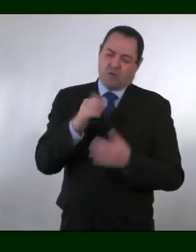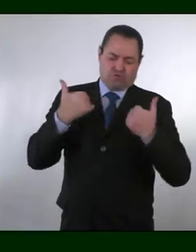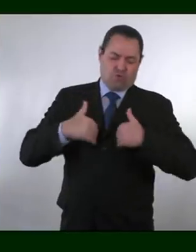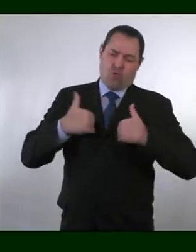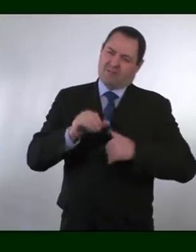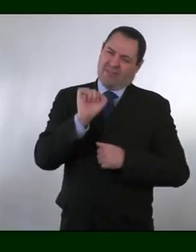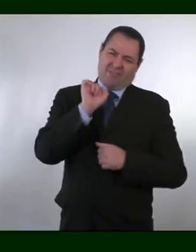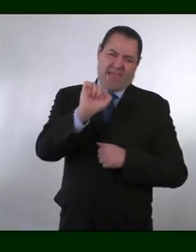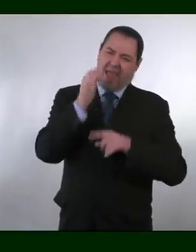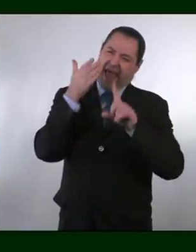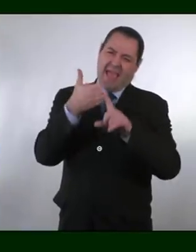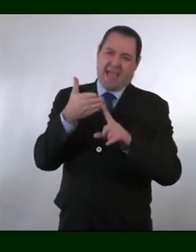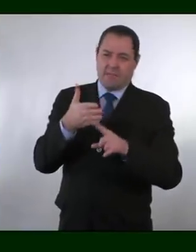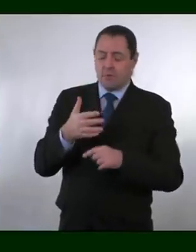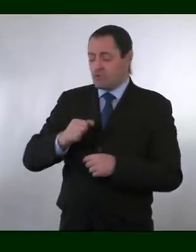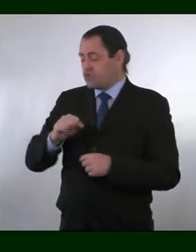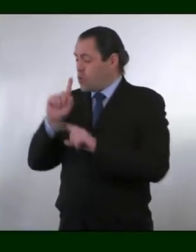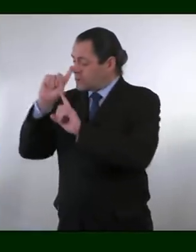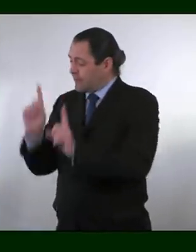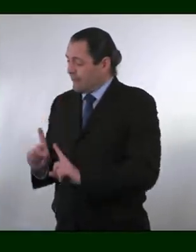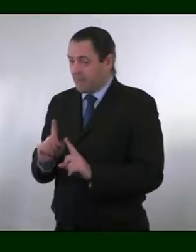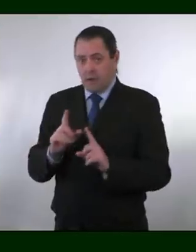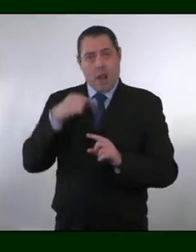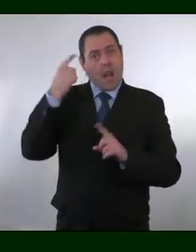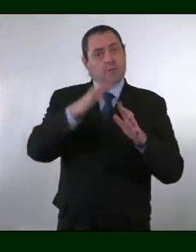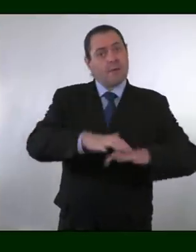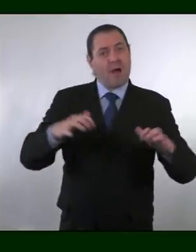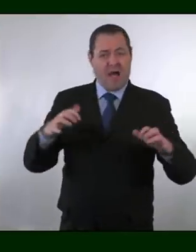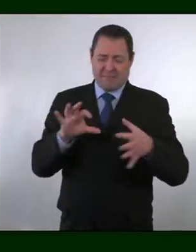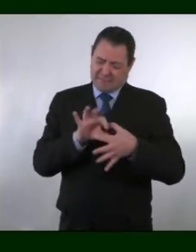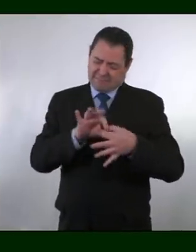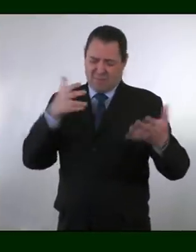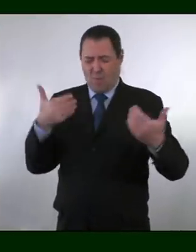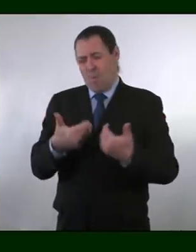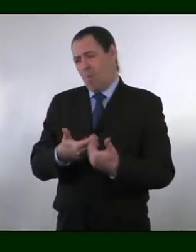and the Scottish people has never been bigger. We know that these were not just flippant remarks,